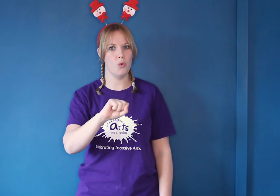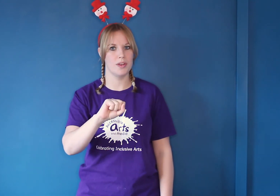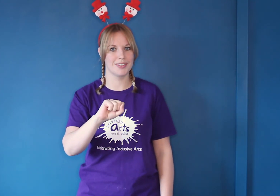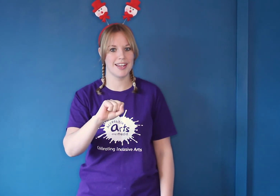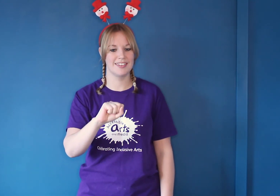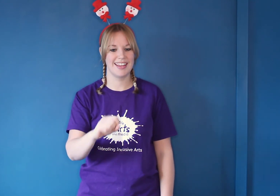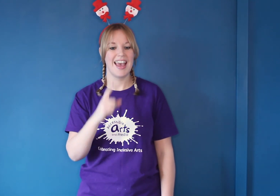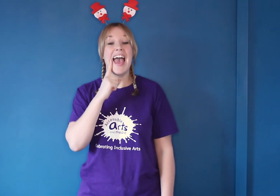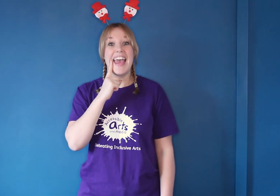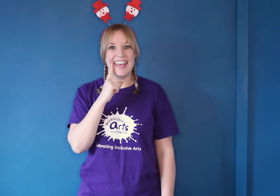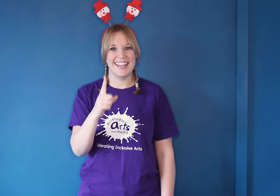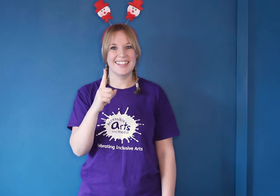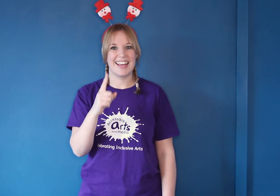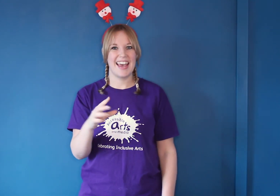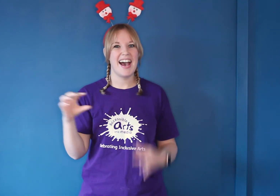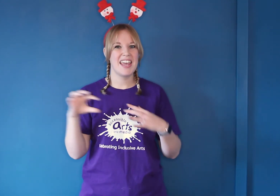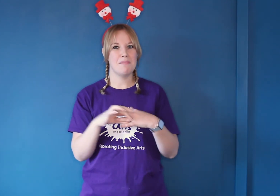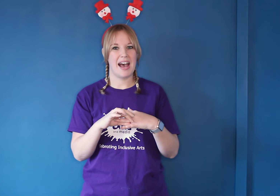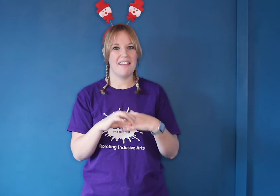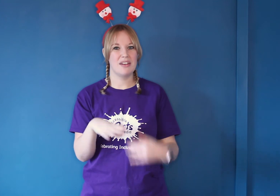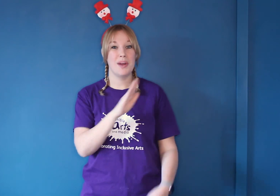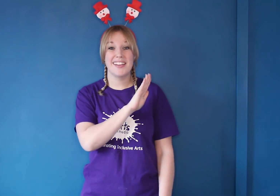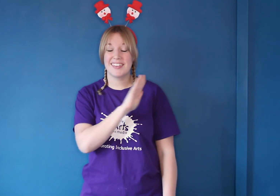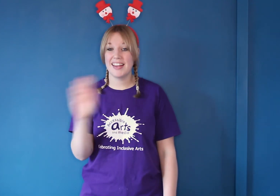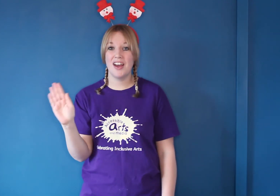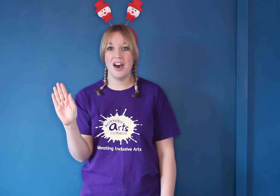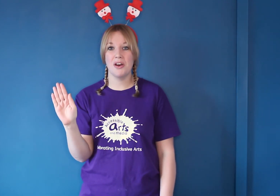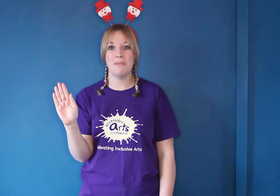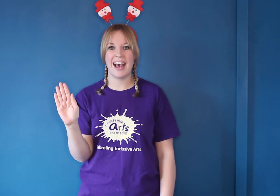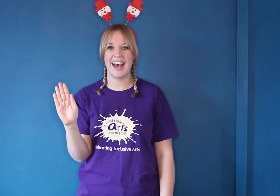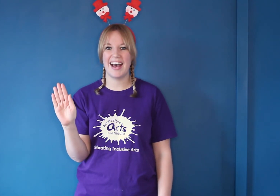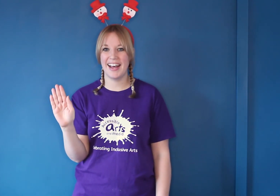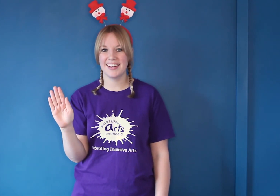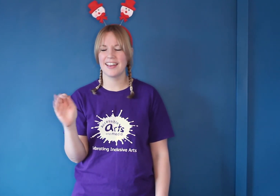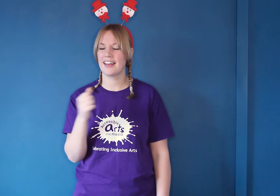Your turn. He’ll say are you married? We’ll say no man.